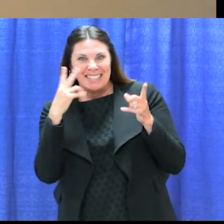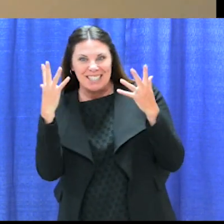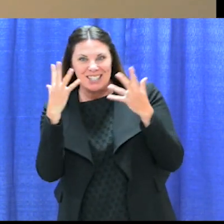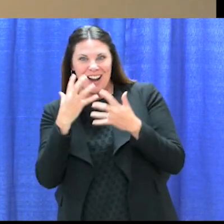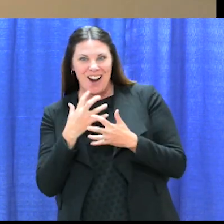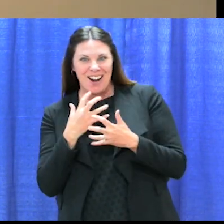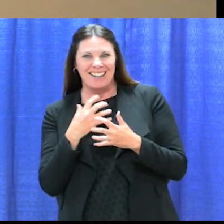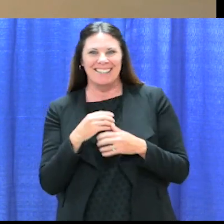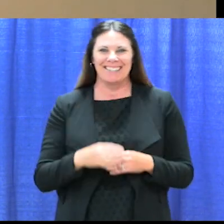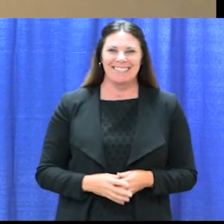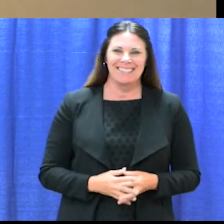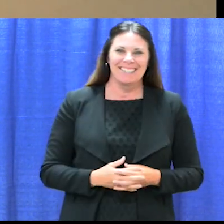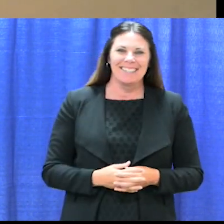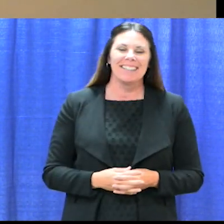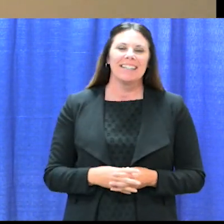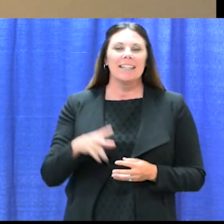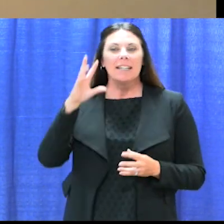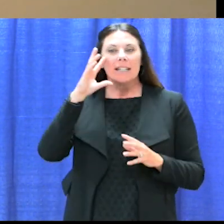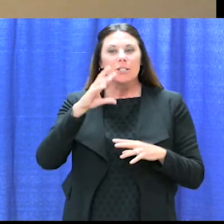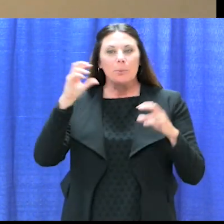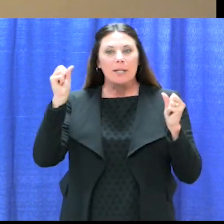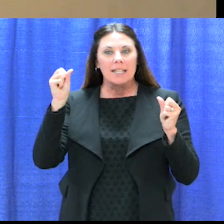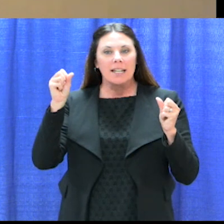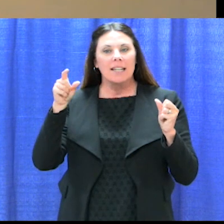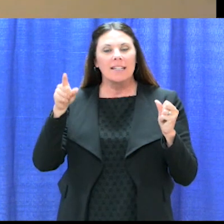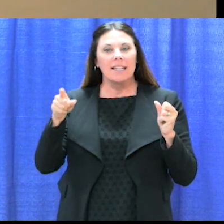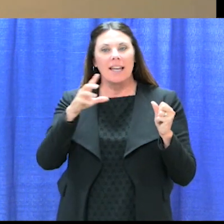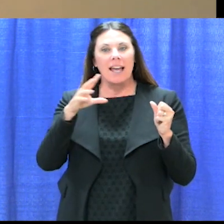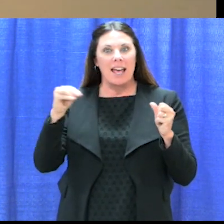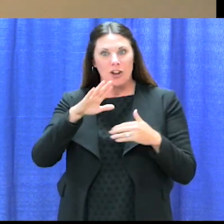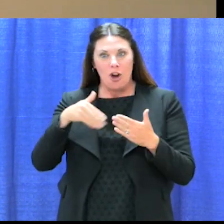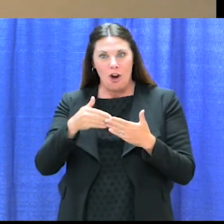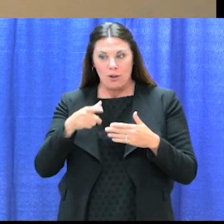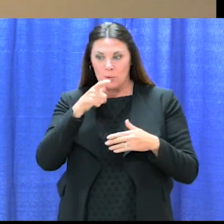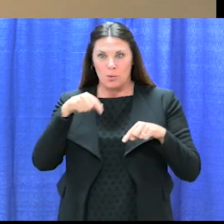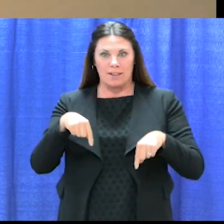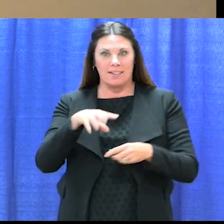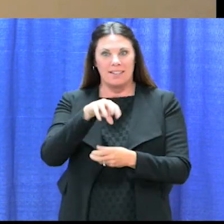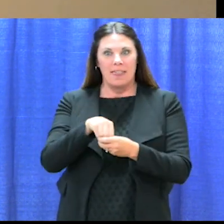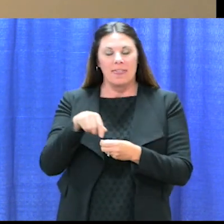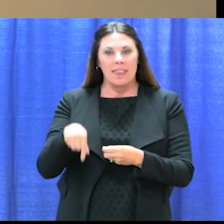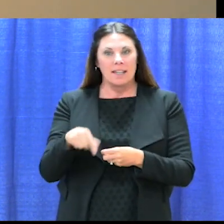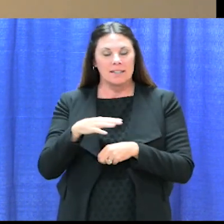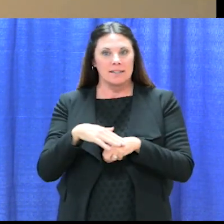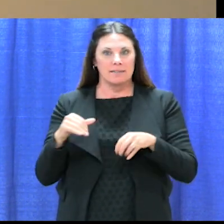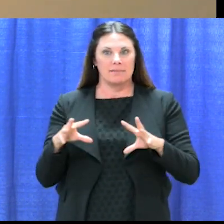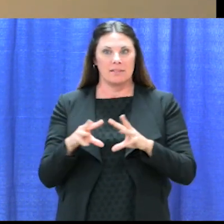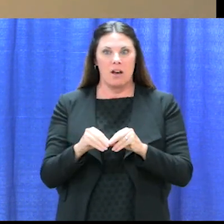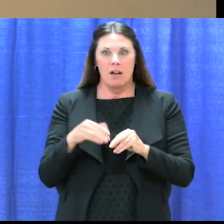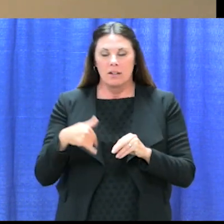And I hope Superintendent and all of the officials on this call for convening this really important panel.